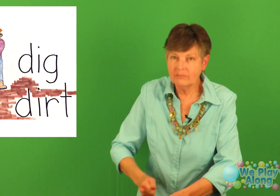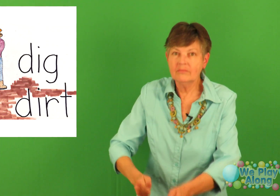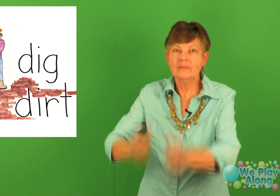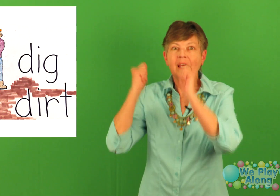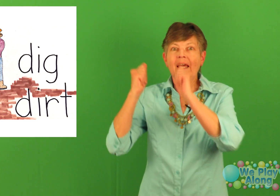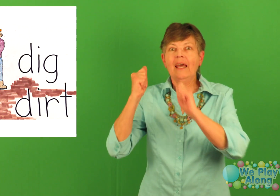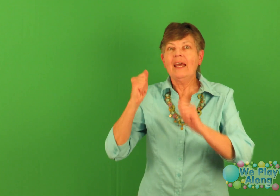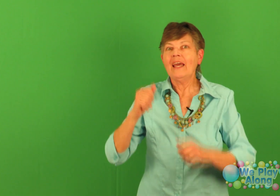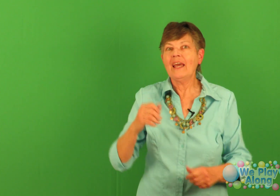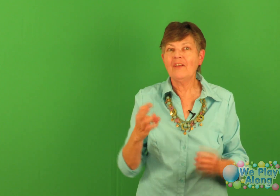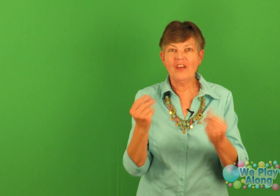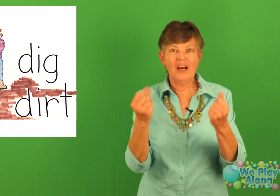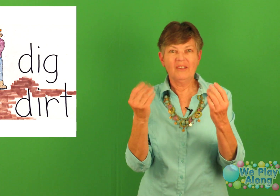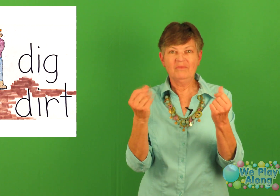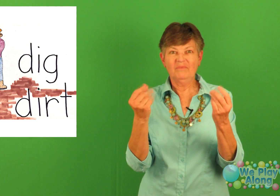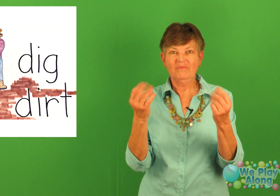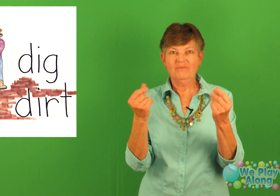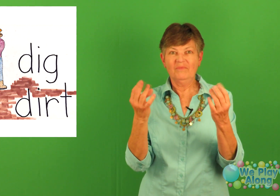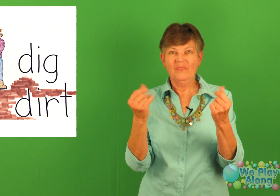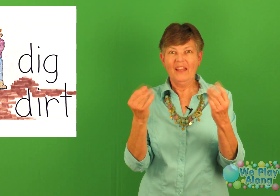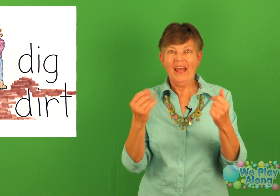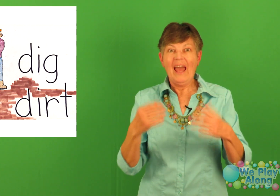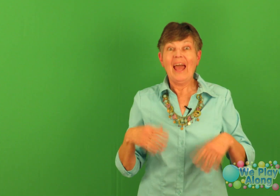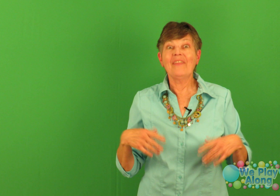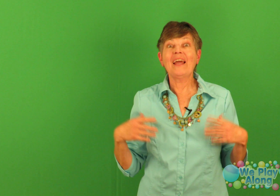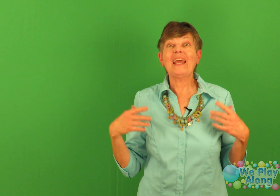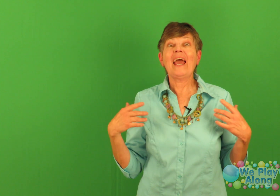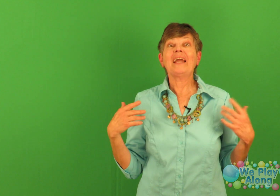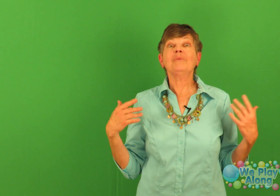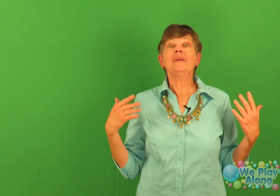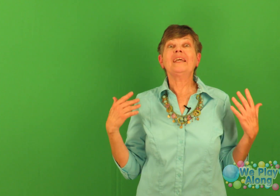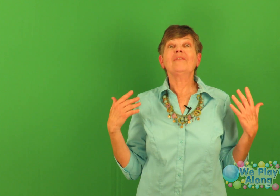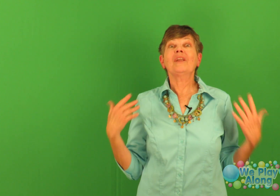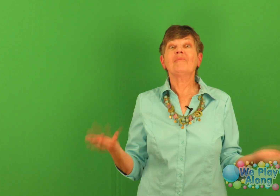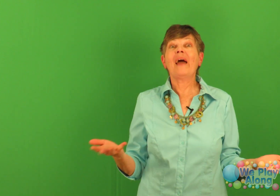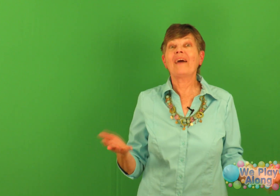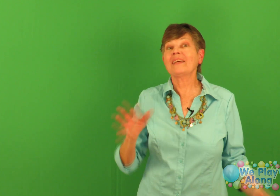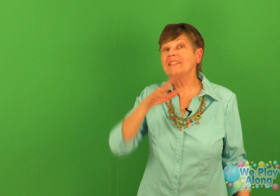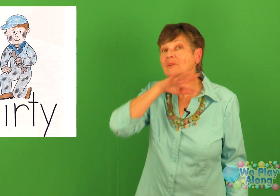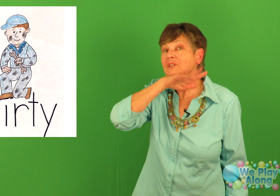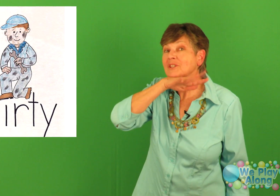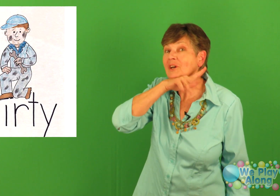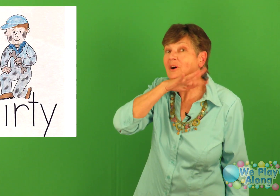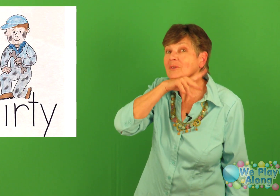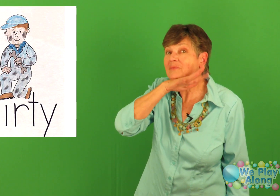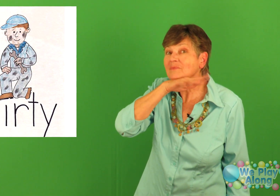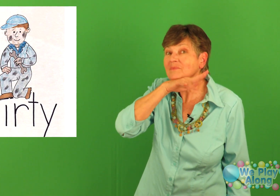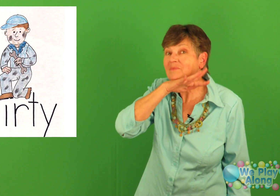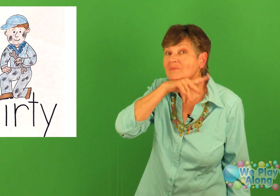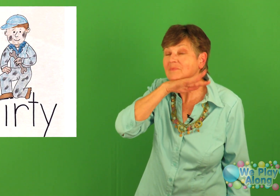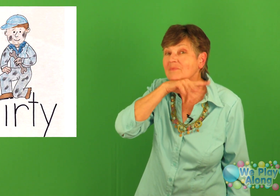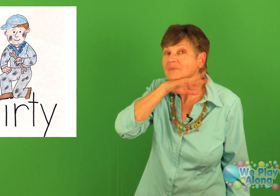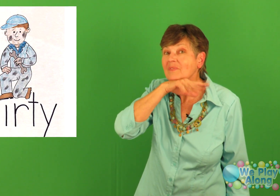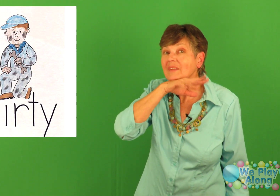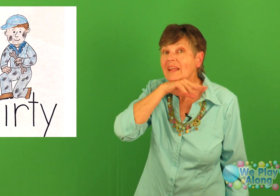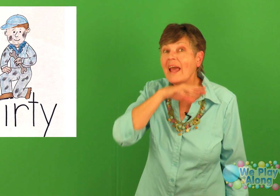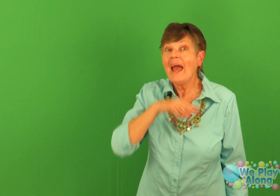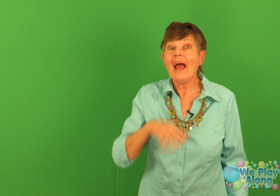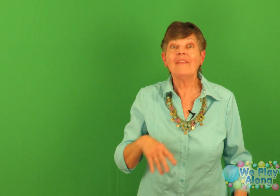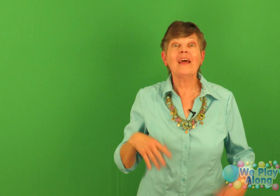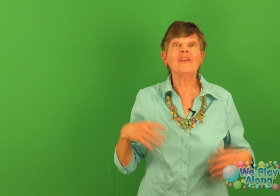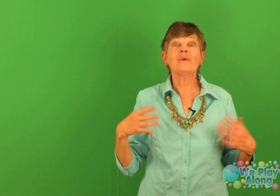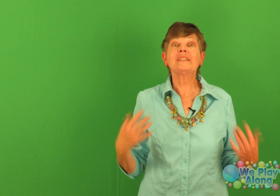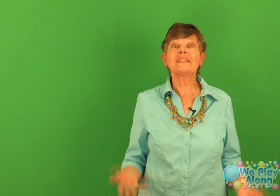in the and then he had to be given about as he was so and then there was this